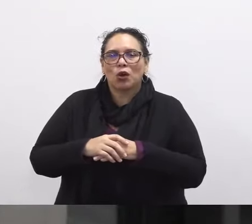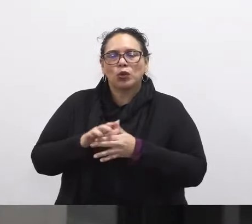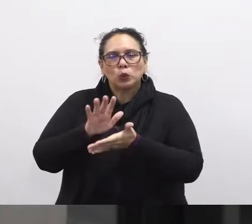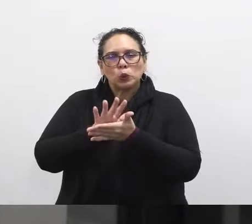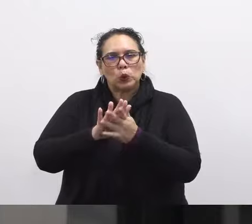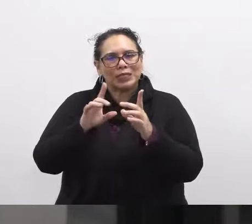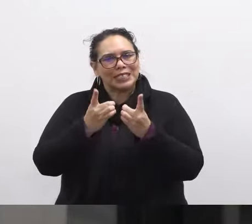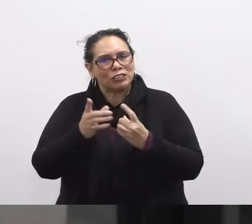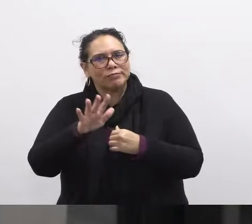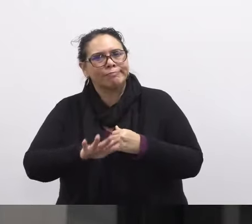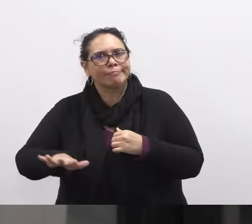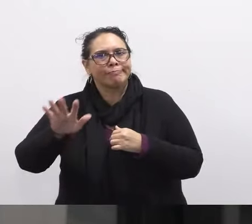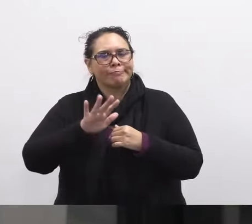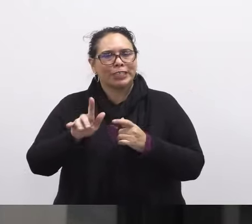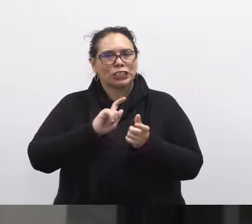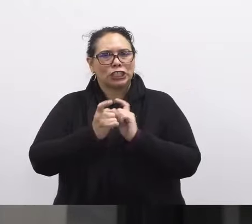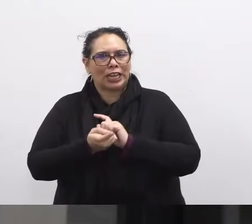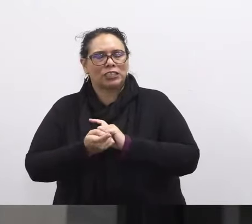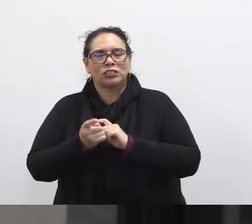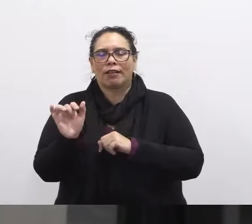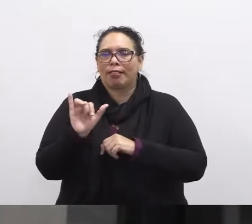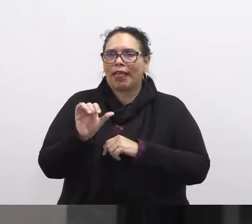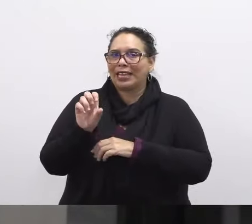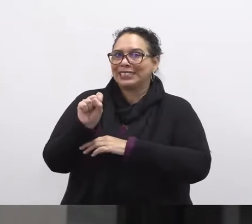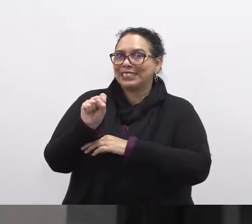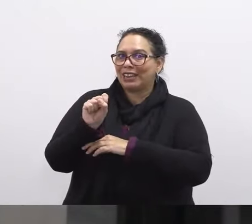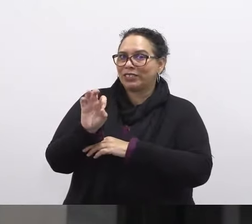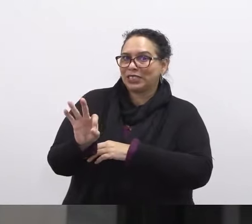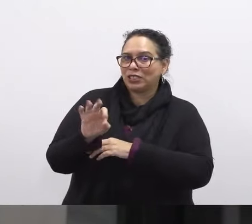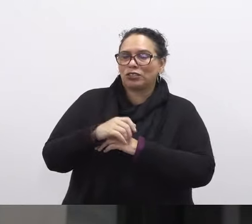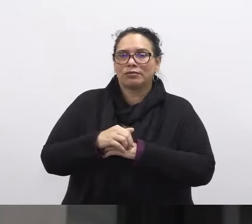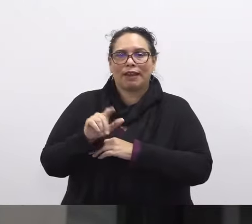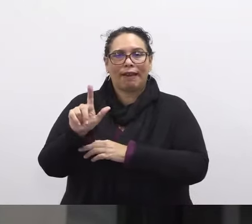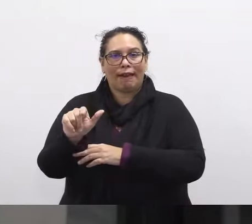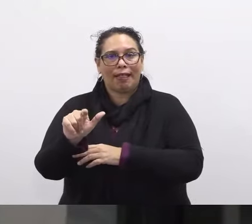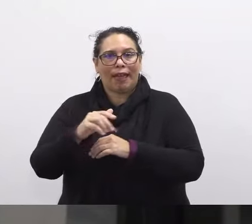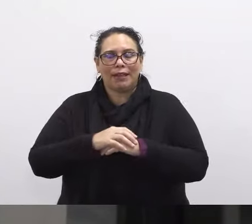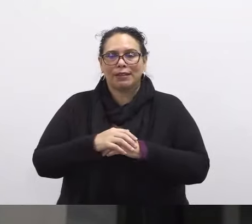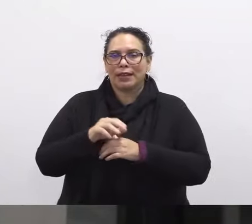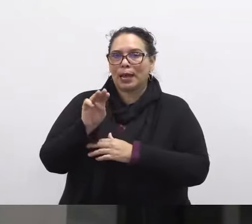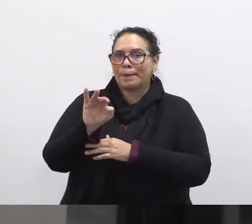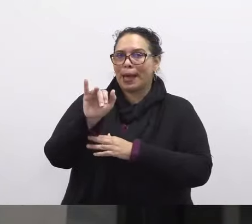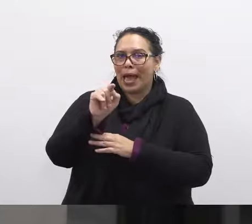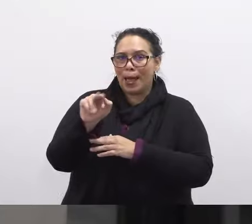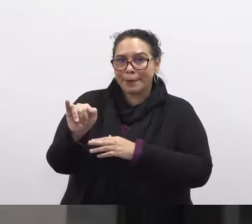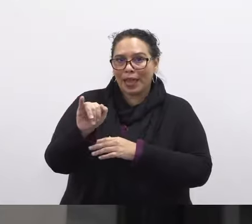large districts, including San Francisco, Los Angeles and Miami have adopted resolutions